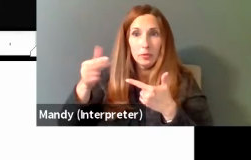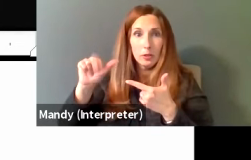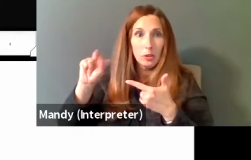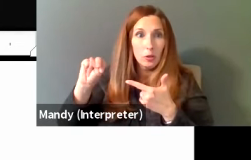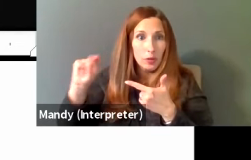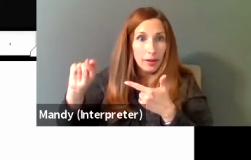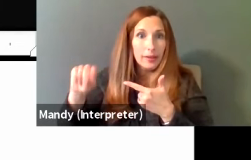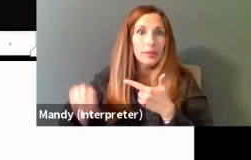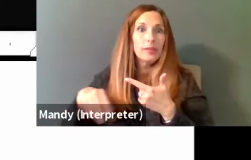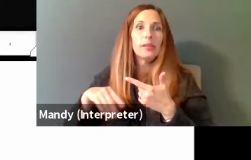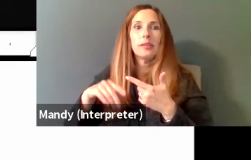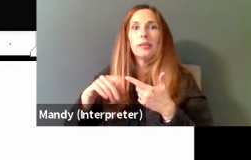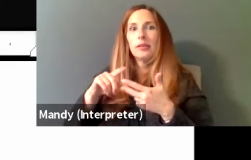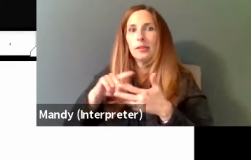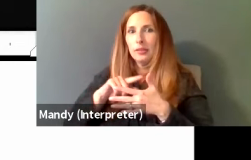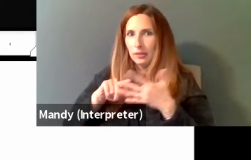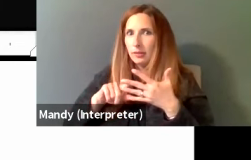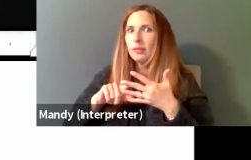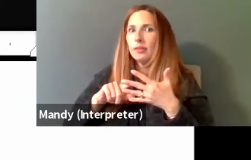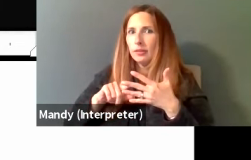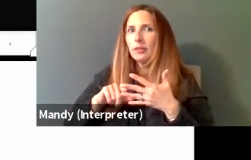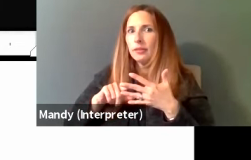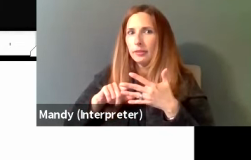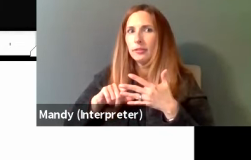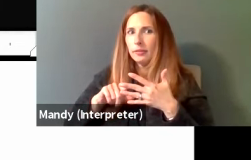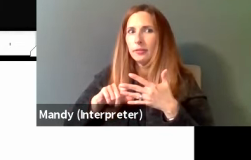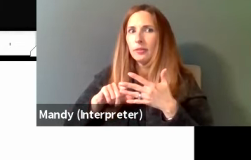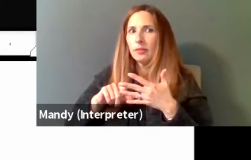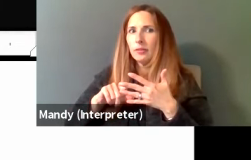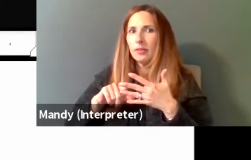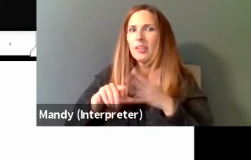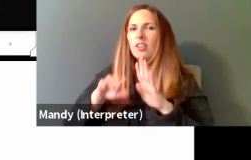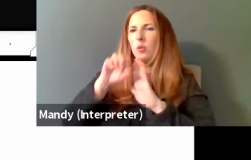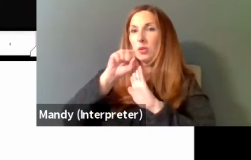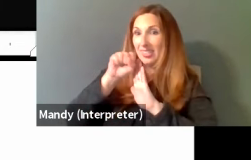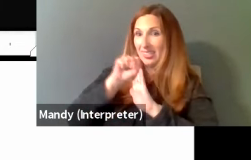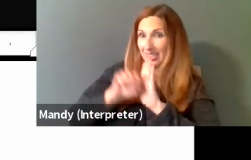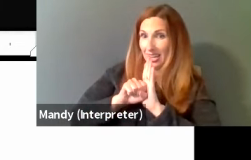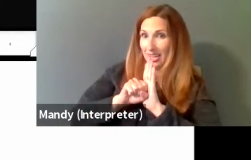When I say state it's state that's linked to federal funds. So like a lot of educational funds